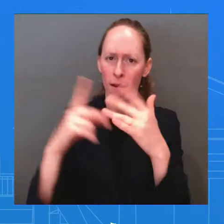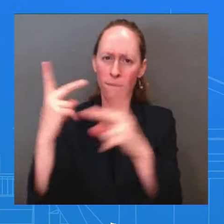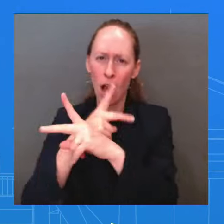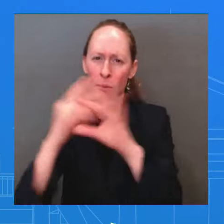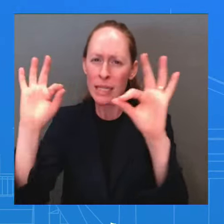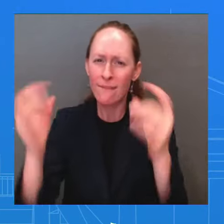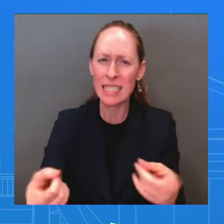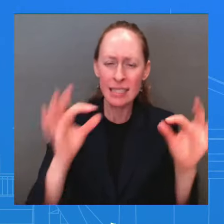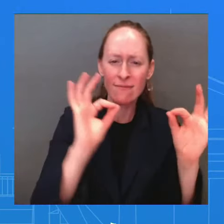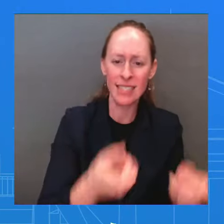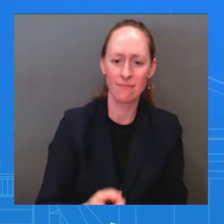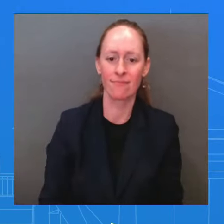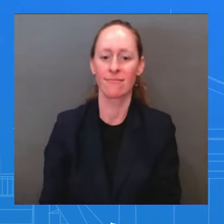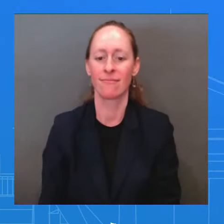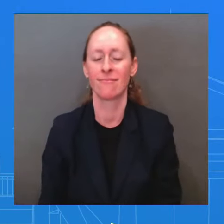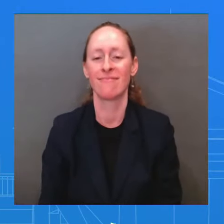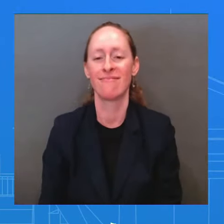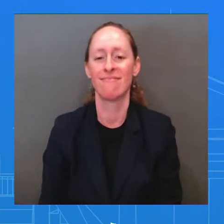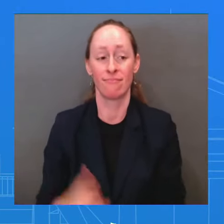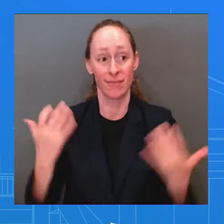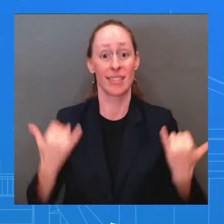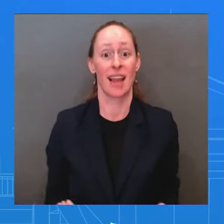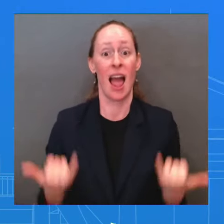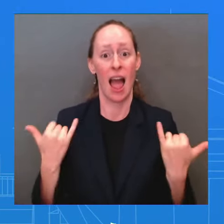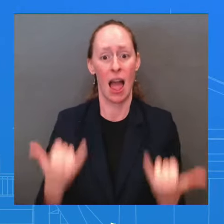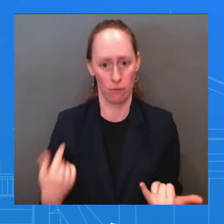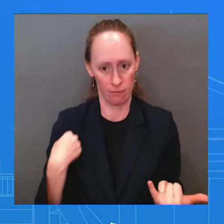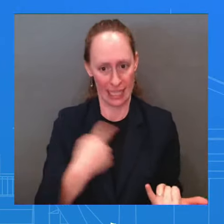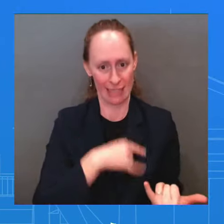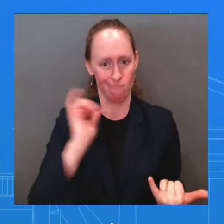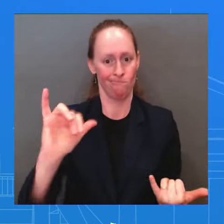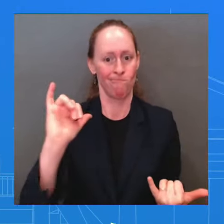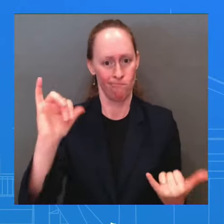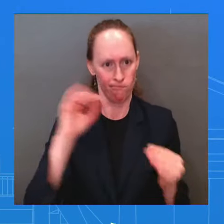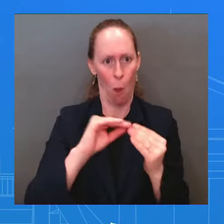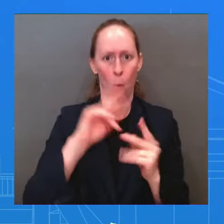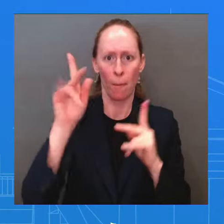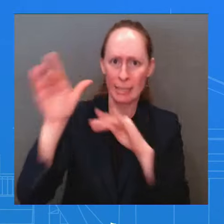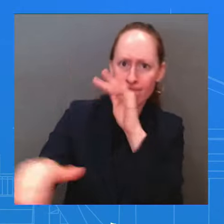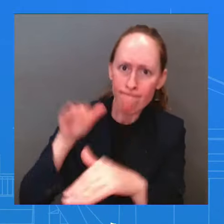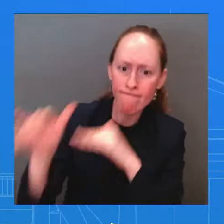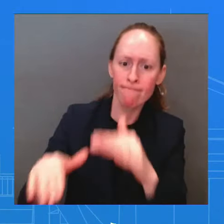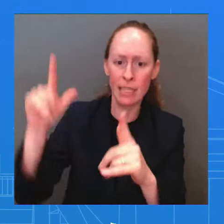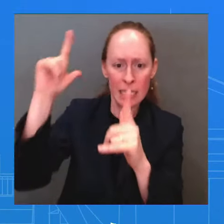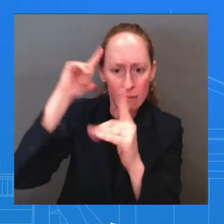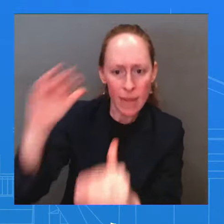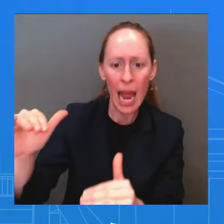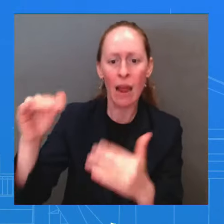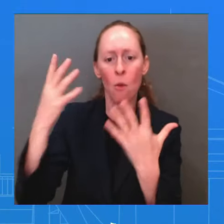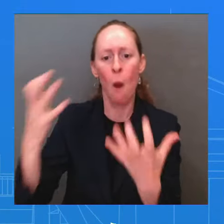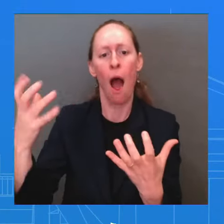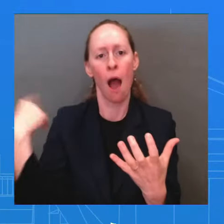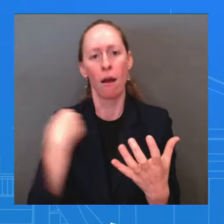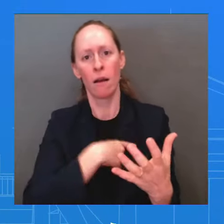a strong demand signal for more American engagement, for more American investment, for more American presence in --